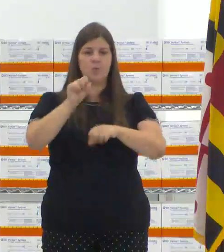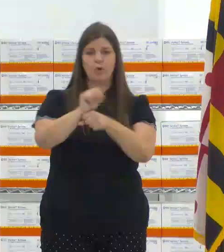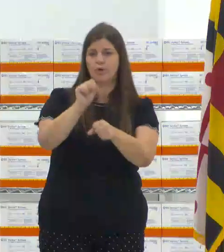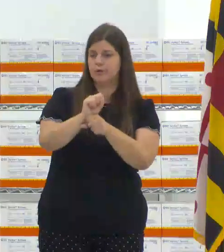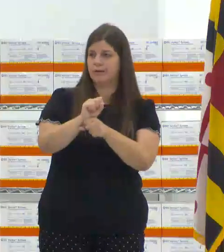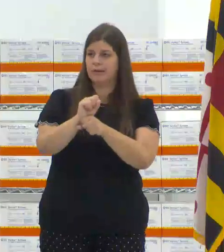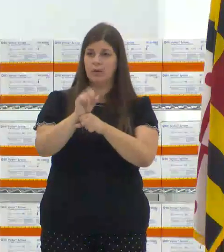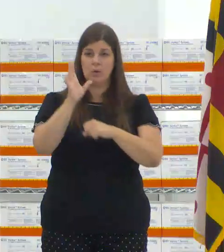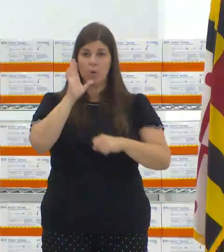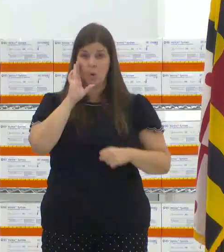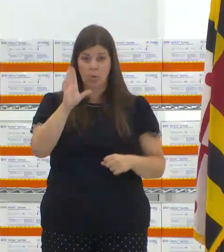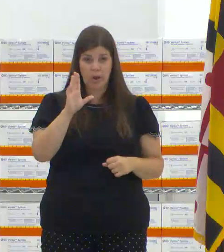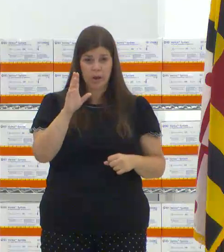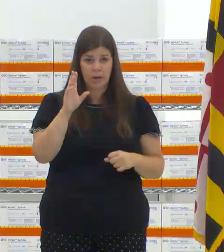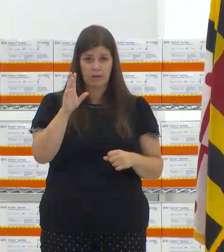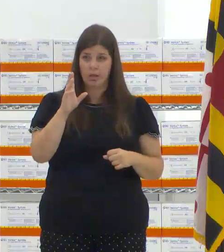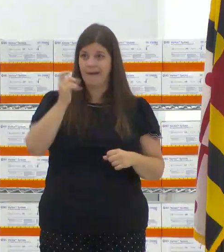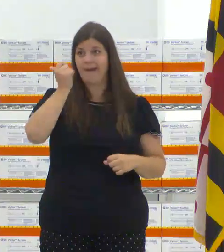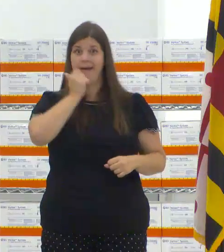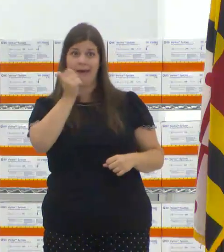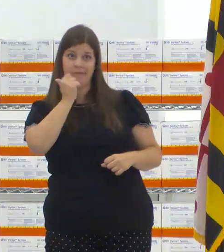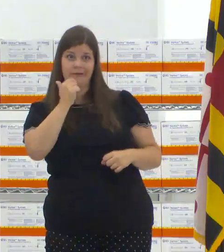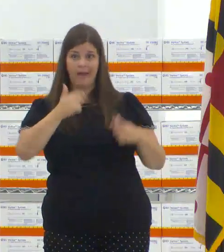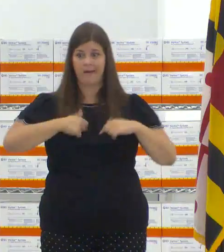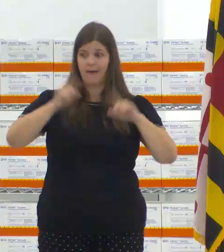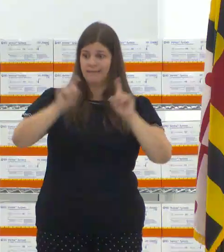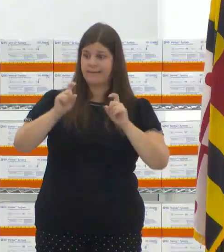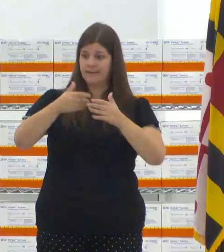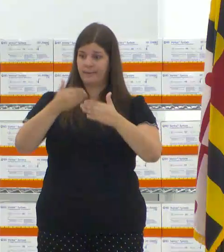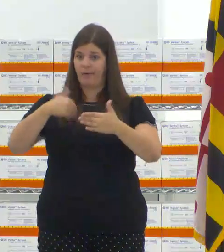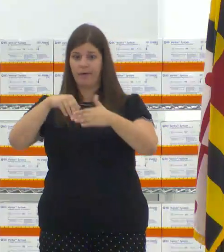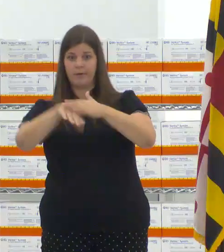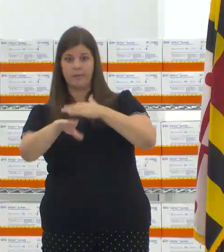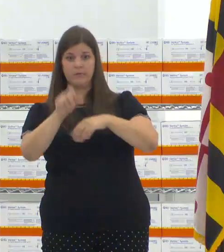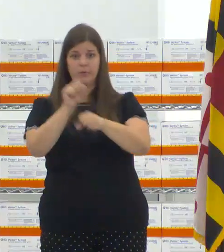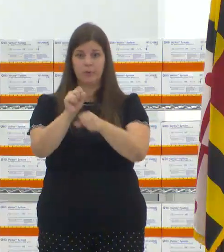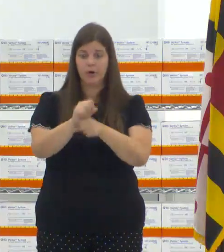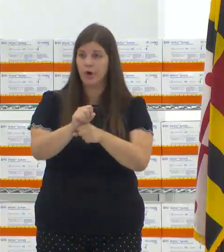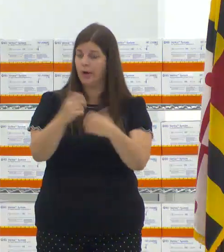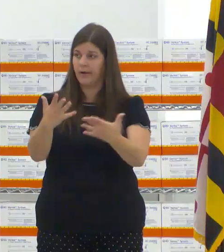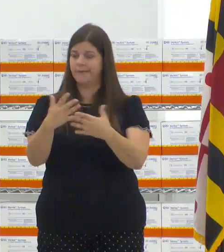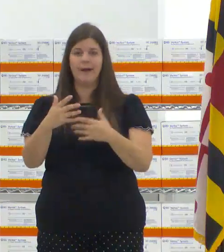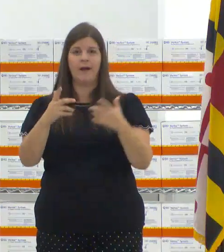So this is, again, an evolving protocols that we're developing the use cases.